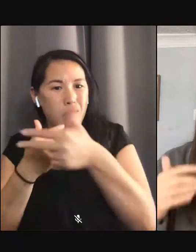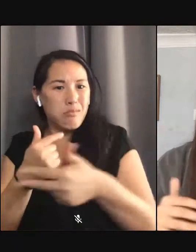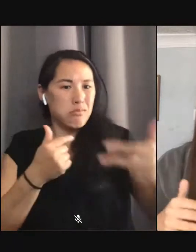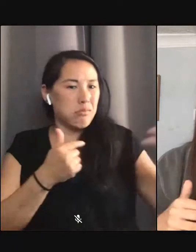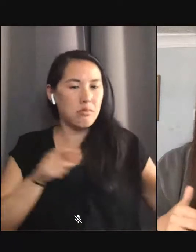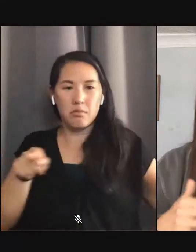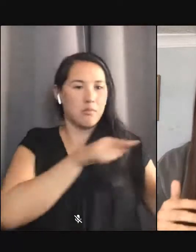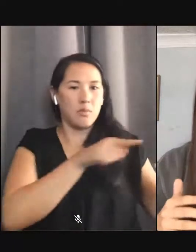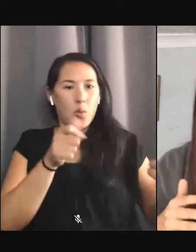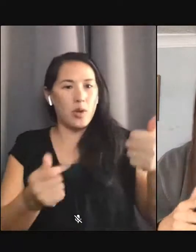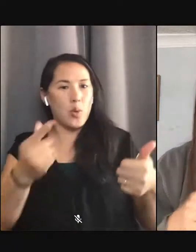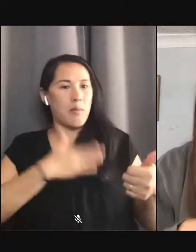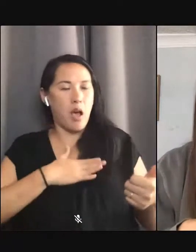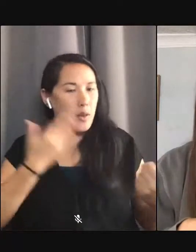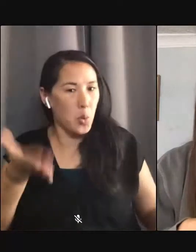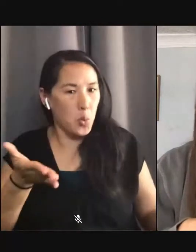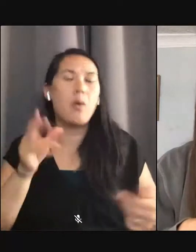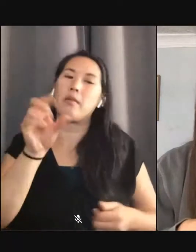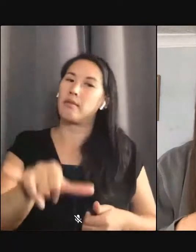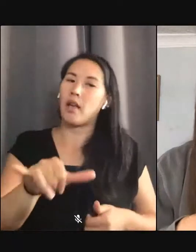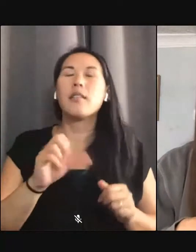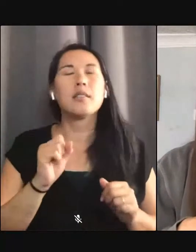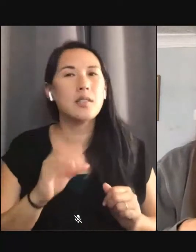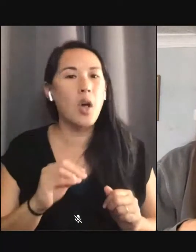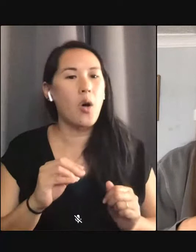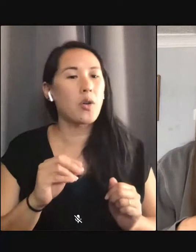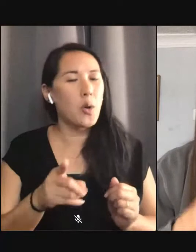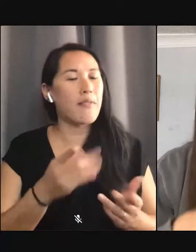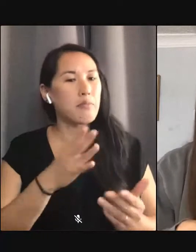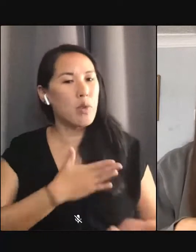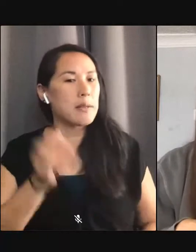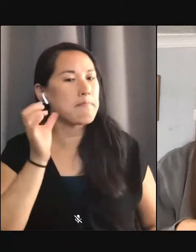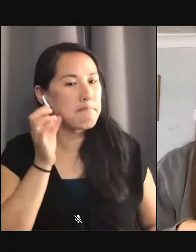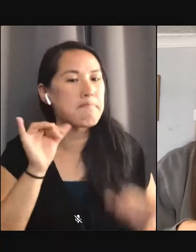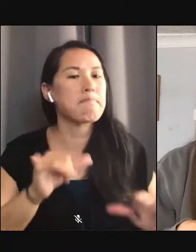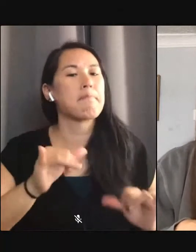an organization you're committed to hearing that feedback responding to it and adapting accordingly